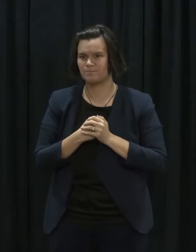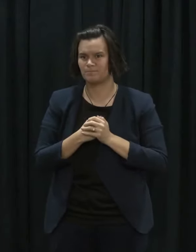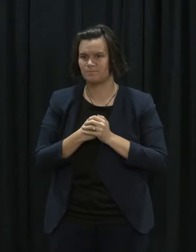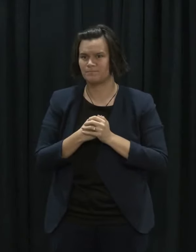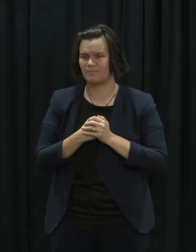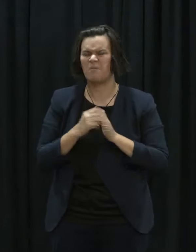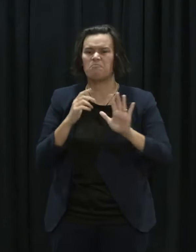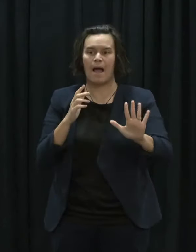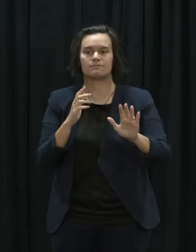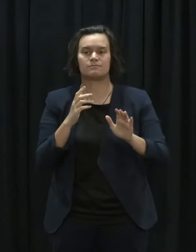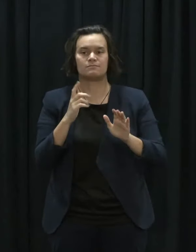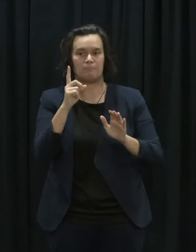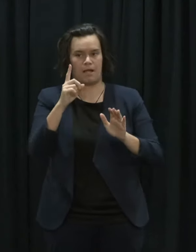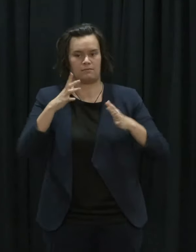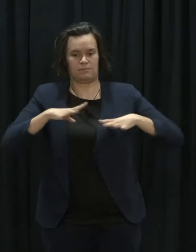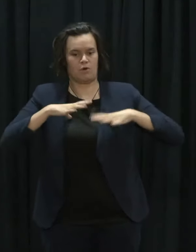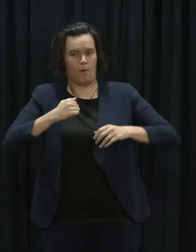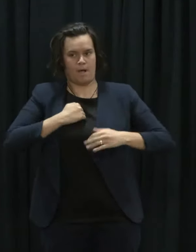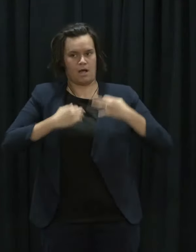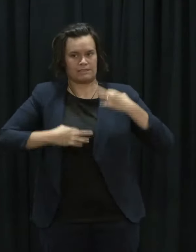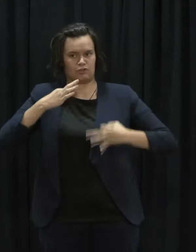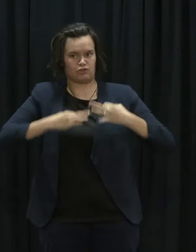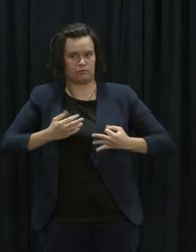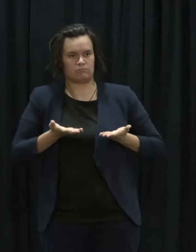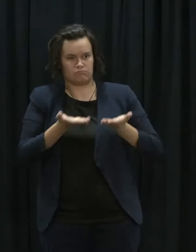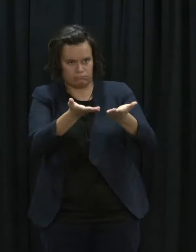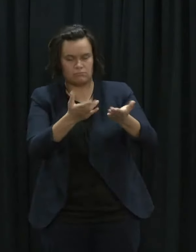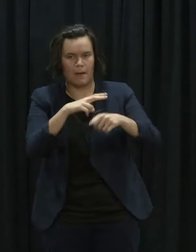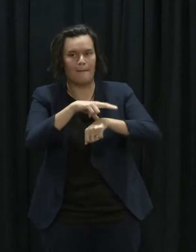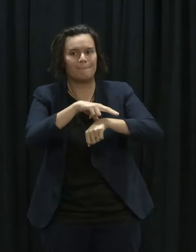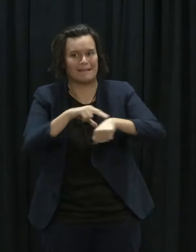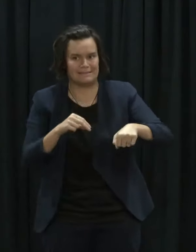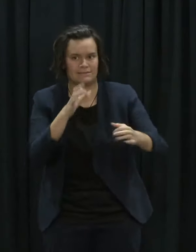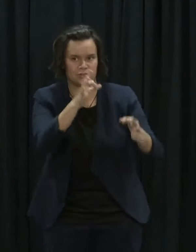large hole upon vehicles.